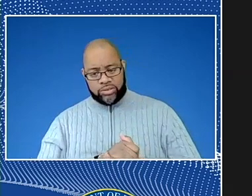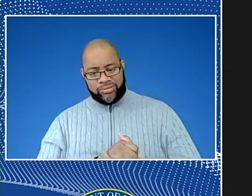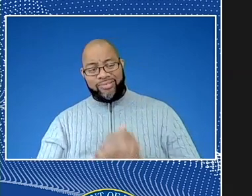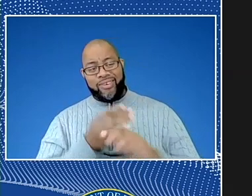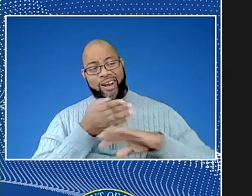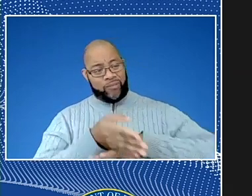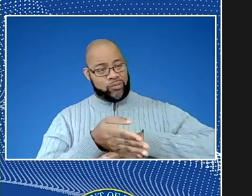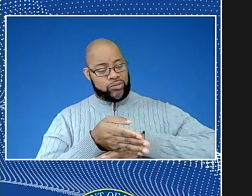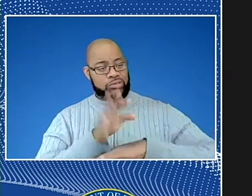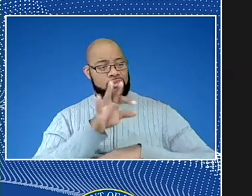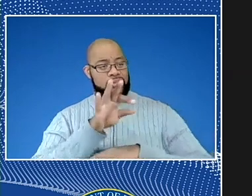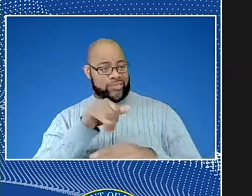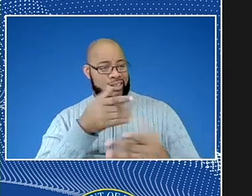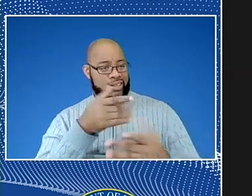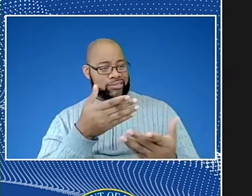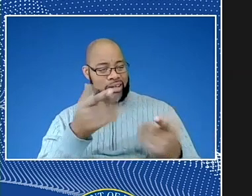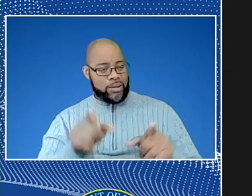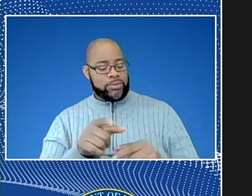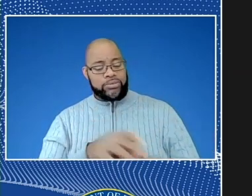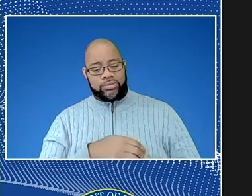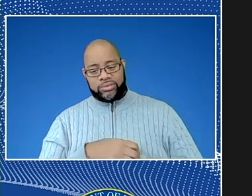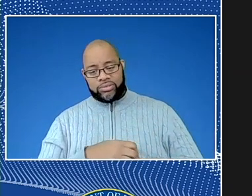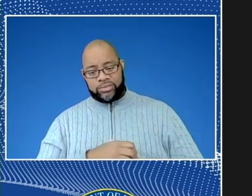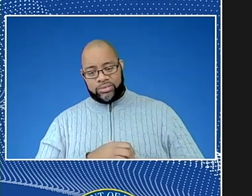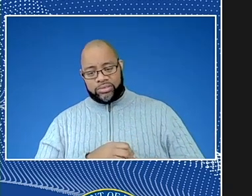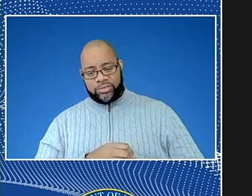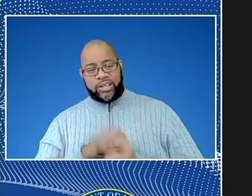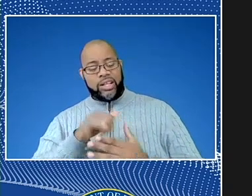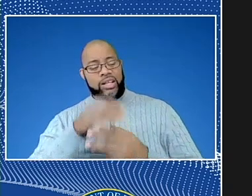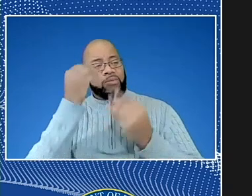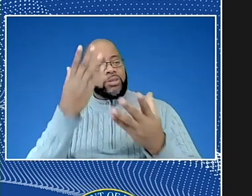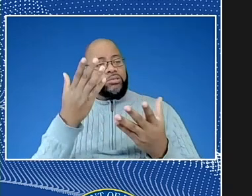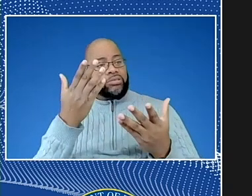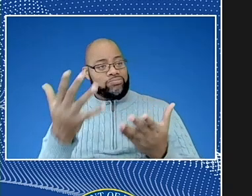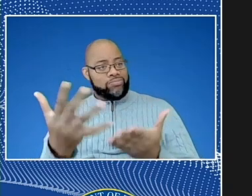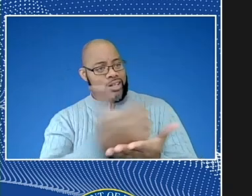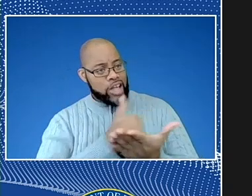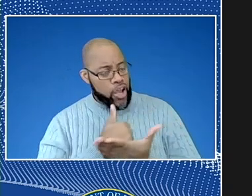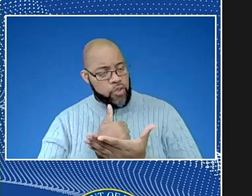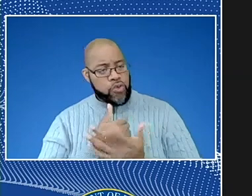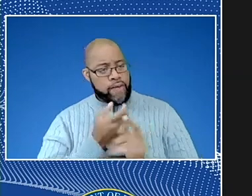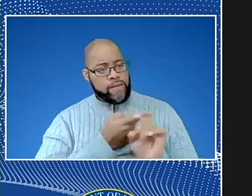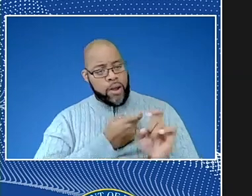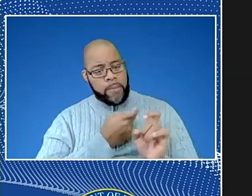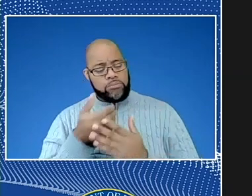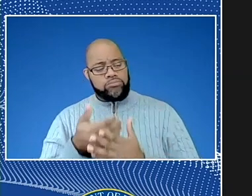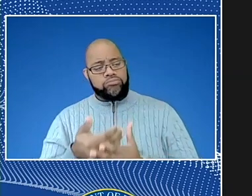fact. So how would this information be gathered from a previous borrower?